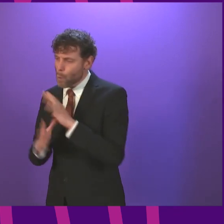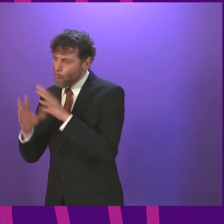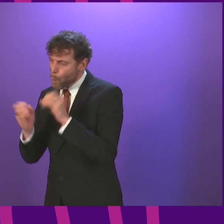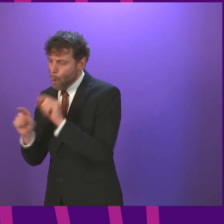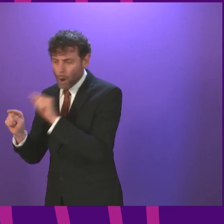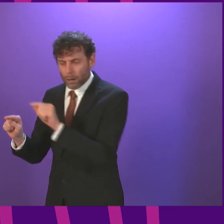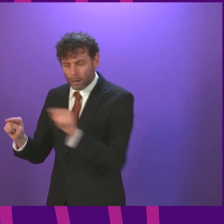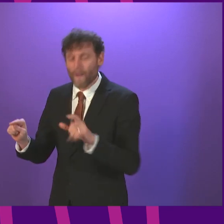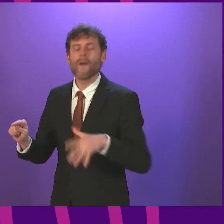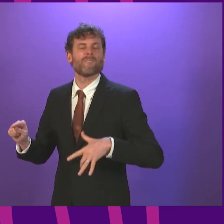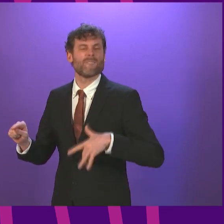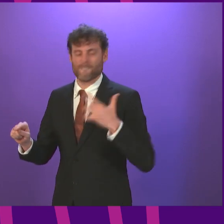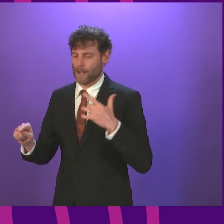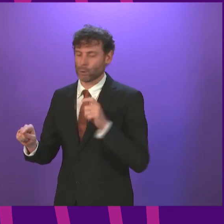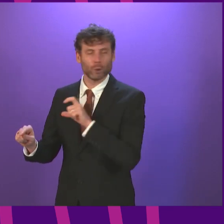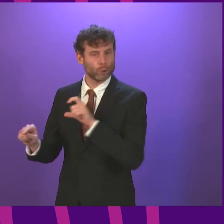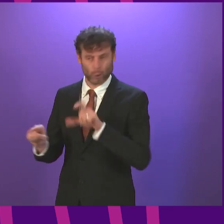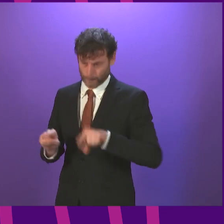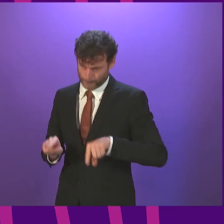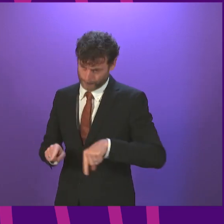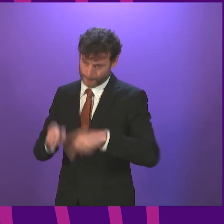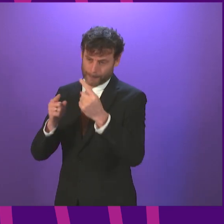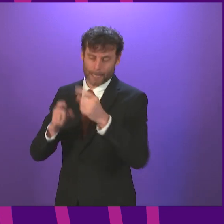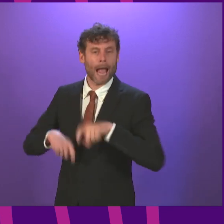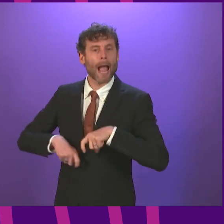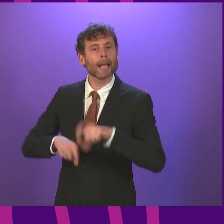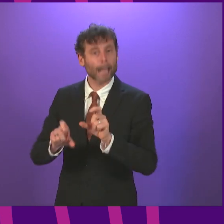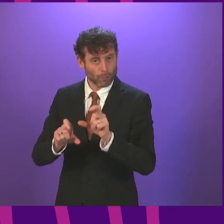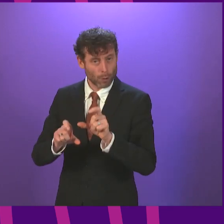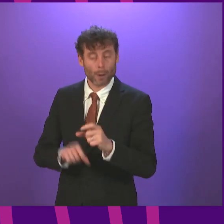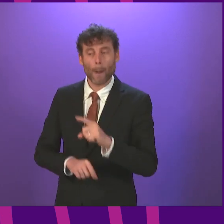that we should continue to defend the case and that there were “credible arguments”—I